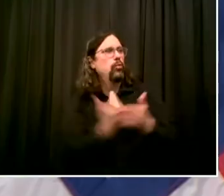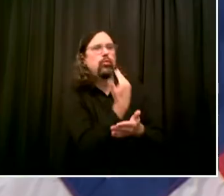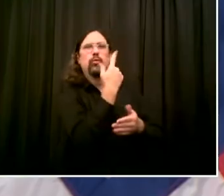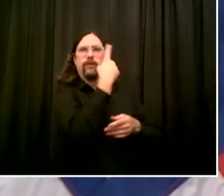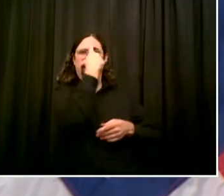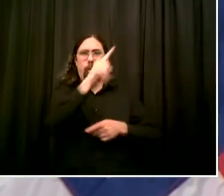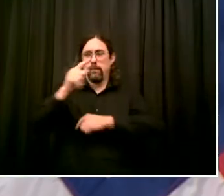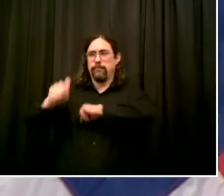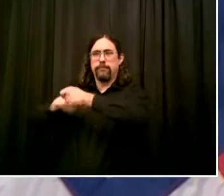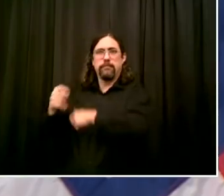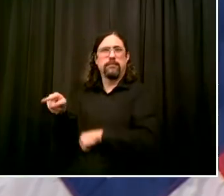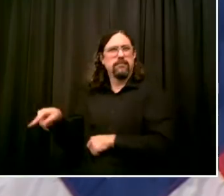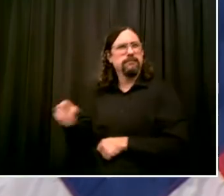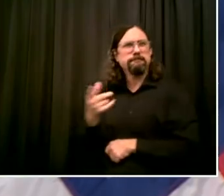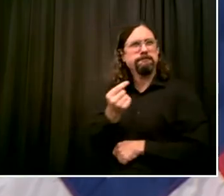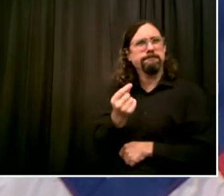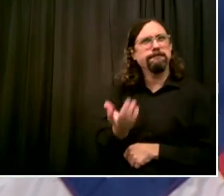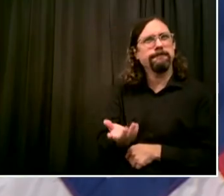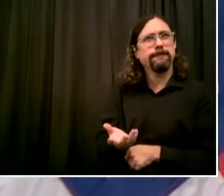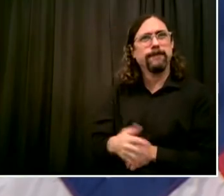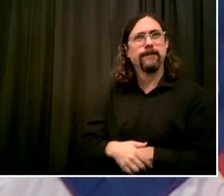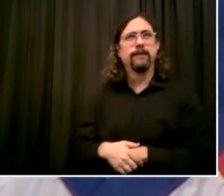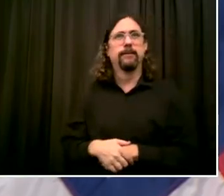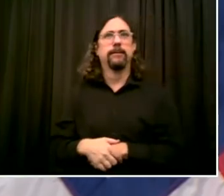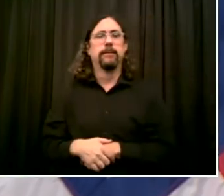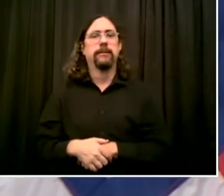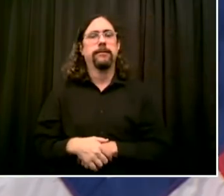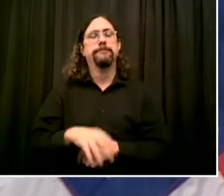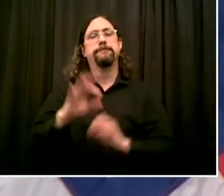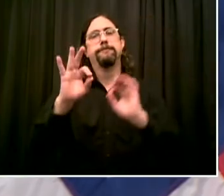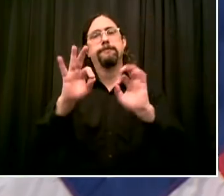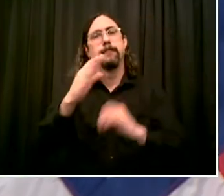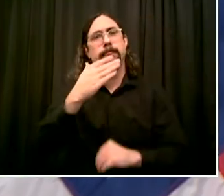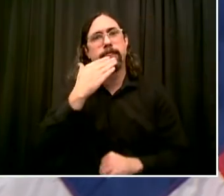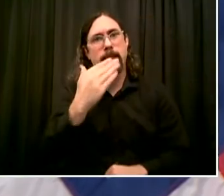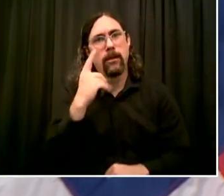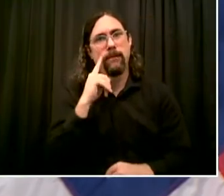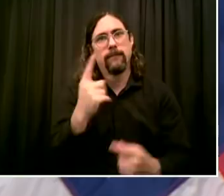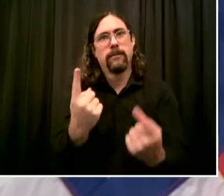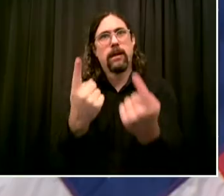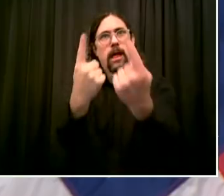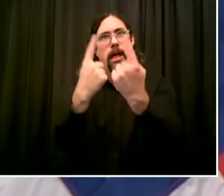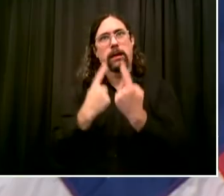THE QUESTION . WHEN YOU LOOK AT THE STATE OF NEW YORK CITY RIGHT